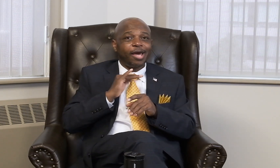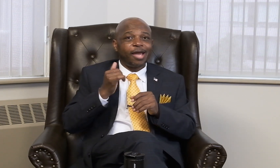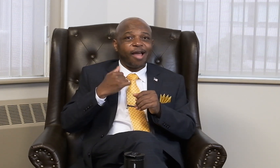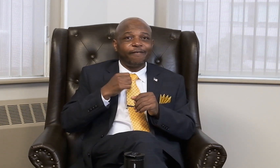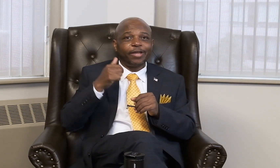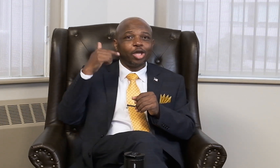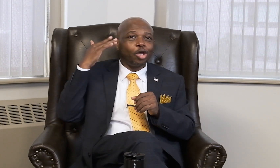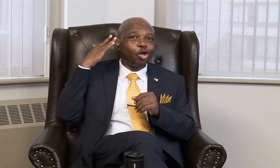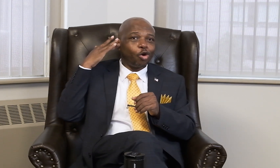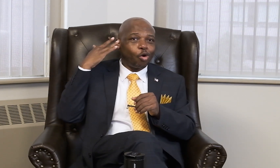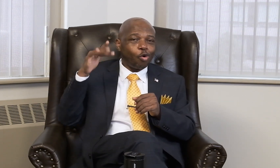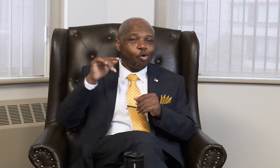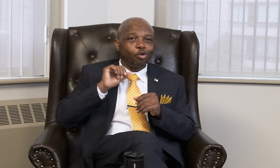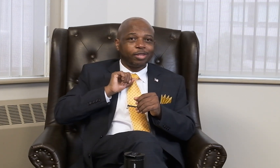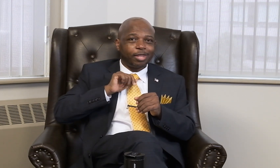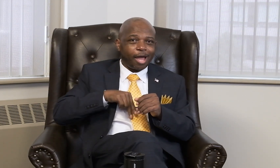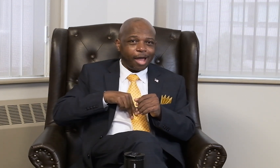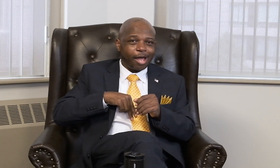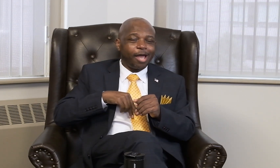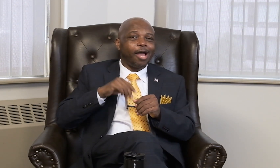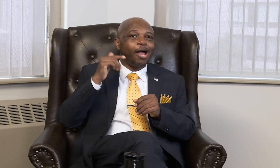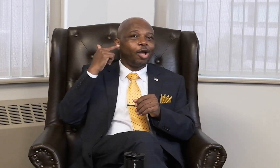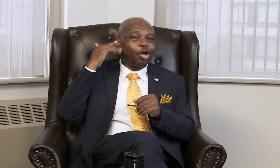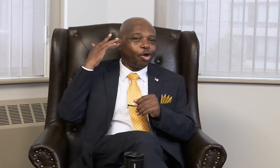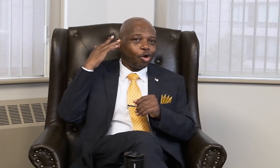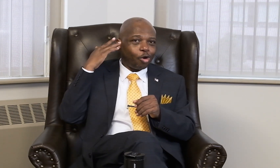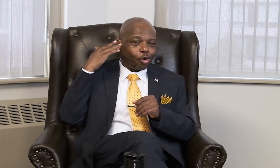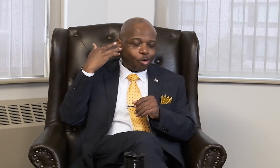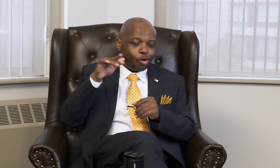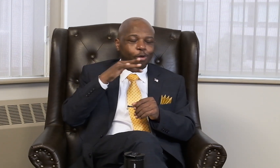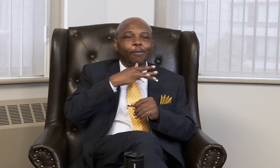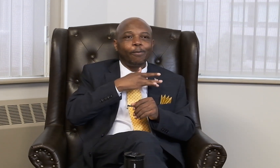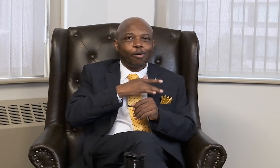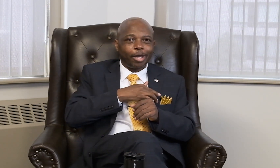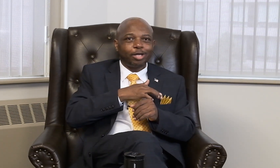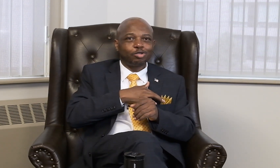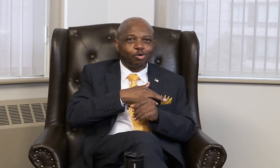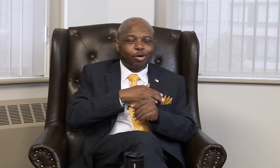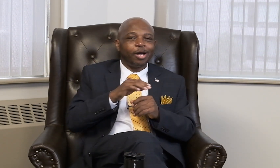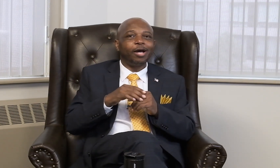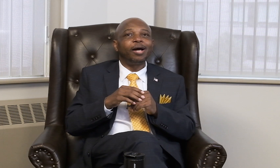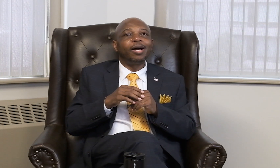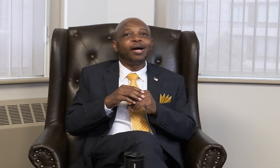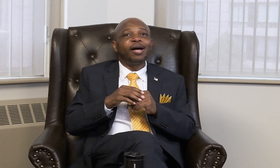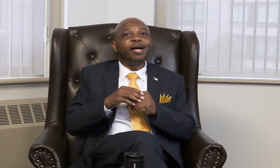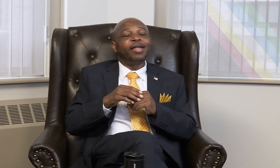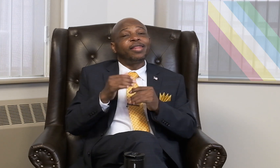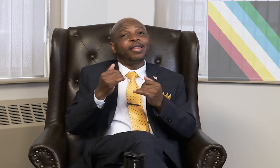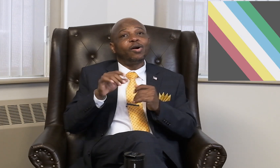in the top left pocket of my jacket.